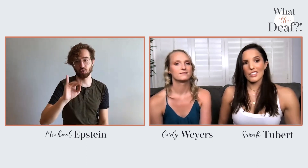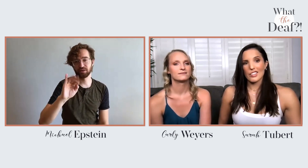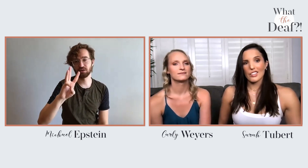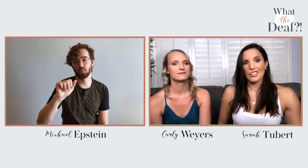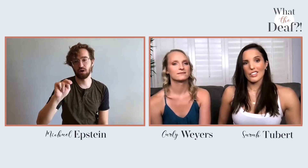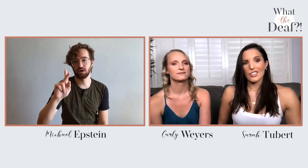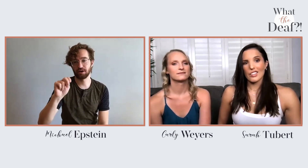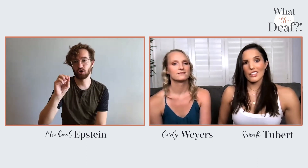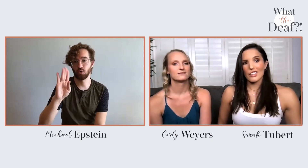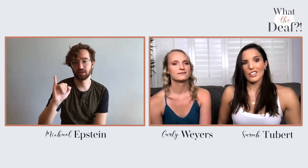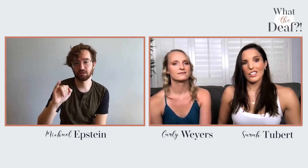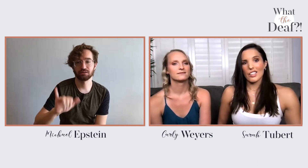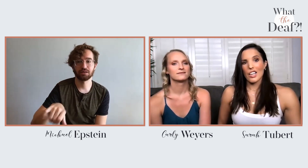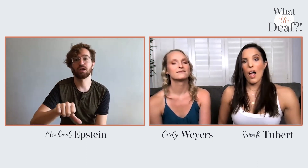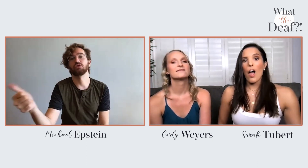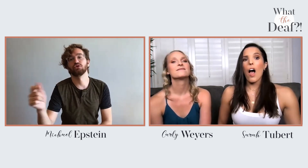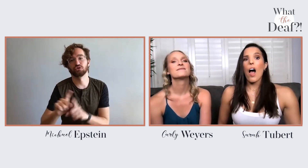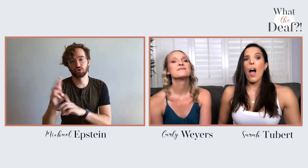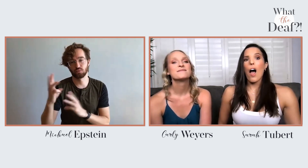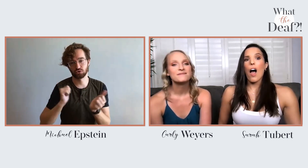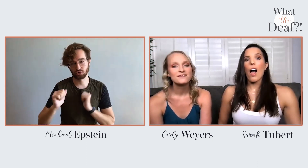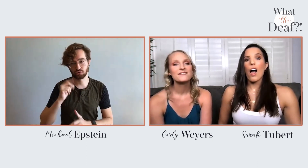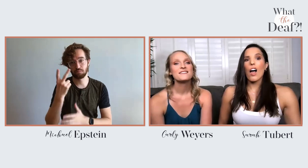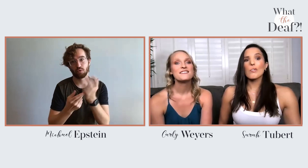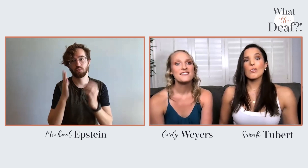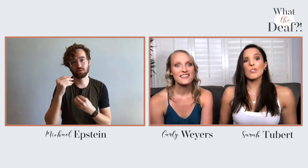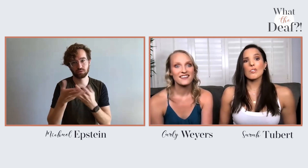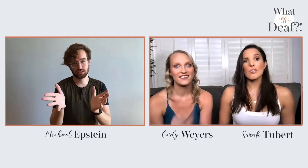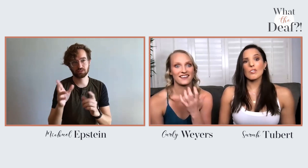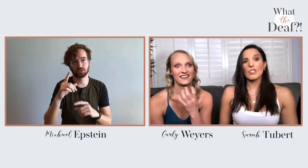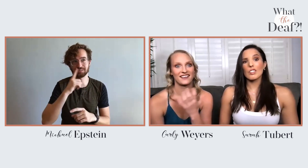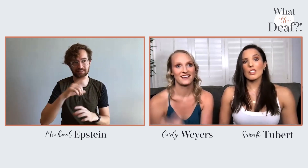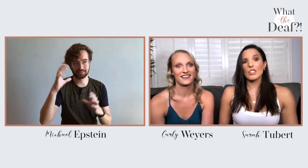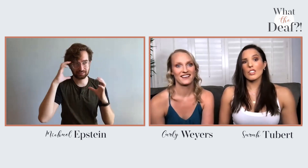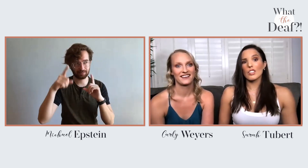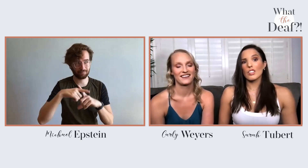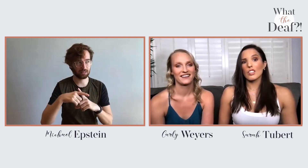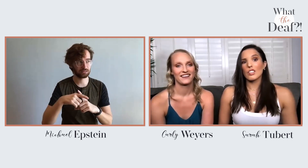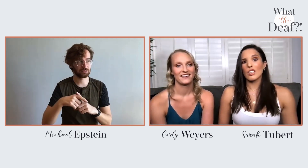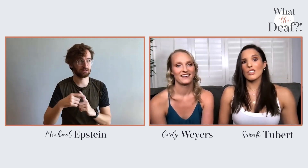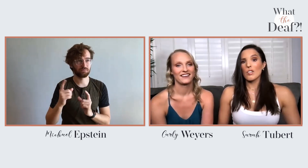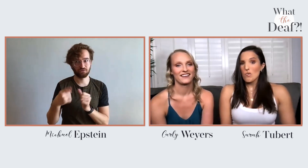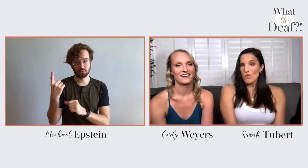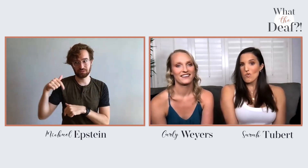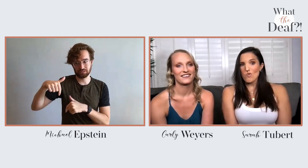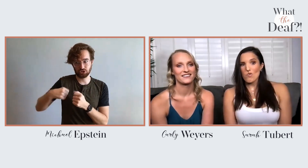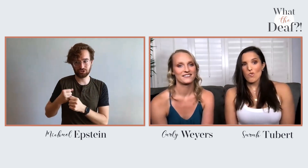but it's called "Obi-Wan Kenobi" and both will be on Disney+. Wow. So again, like I said,